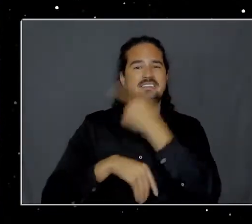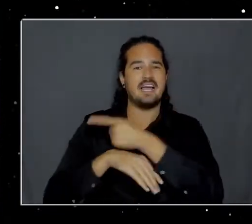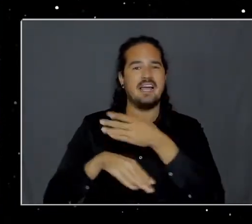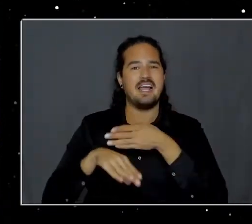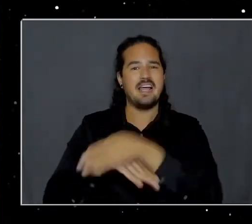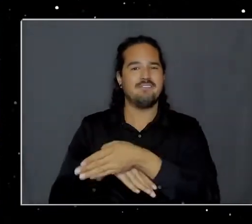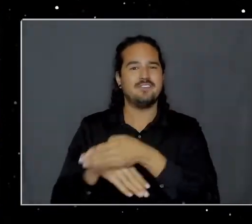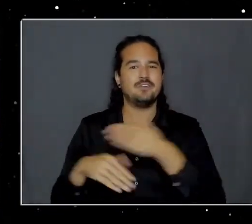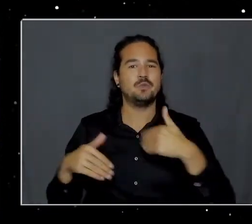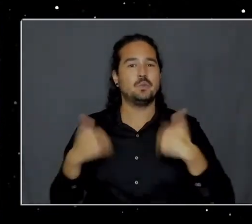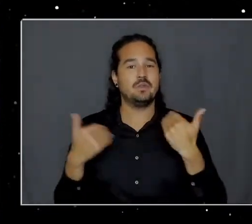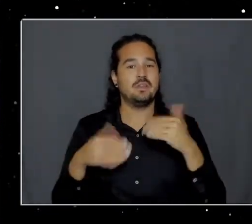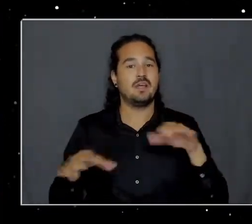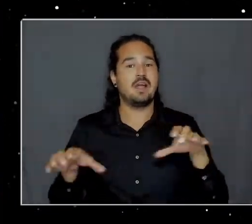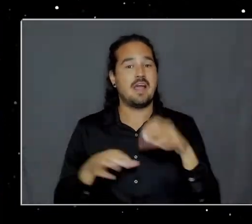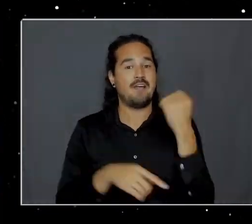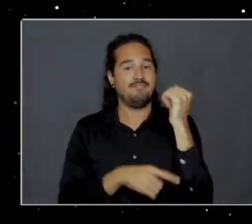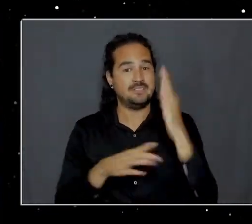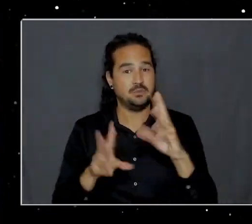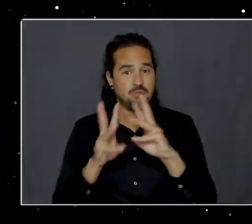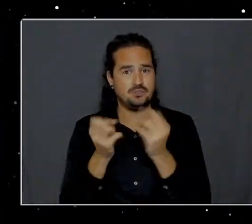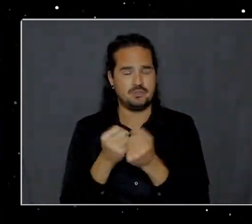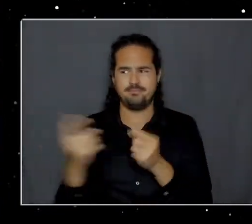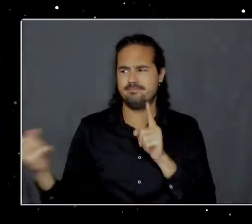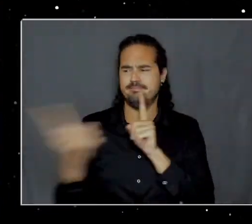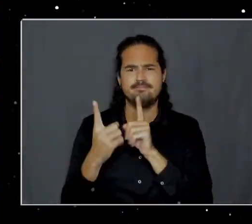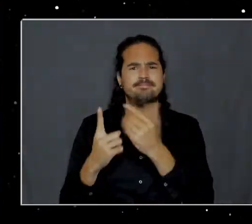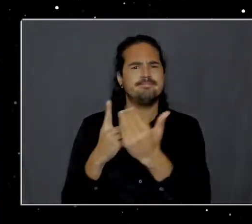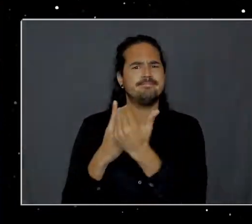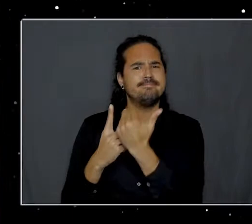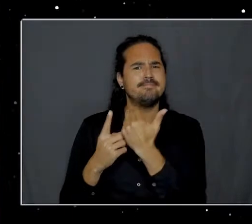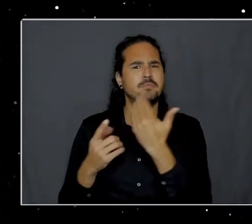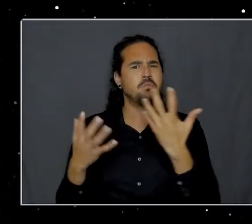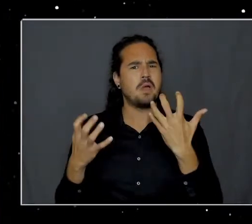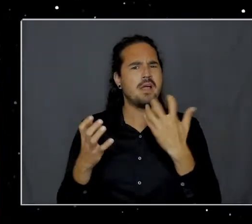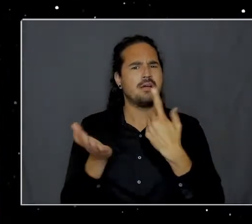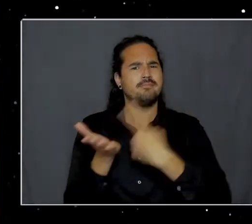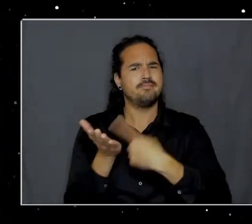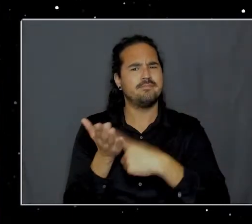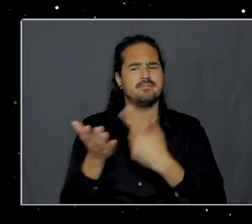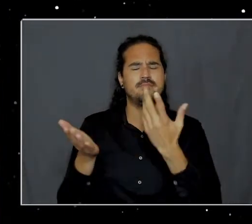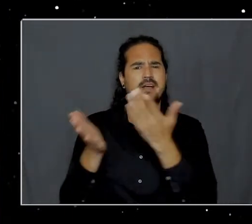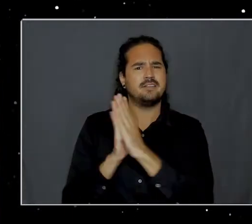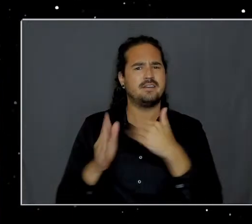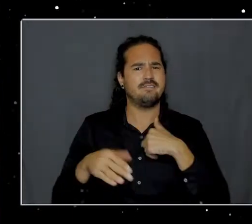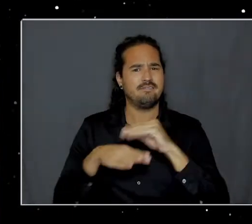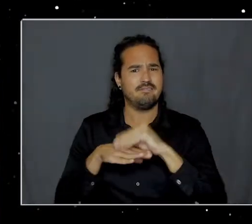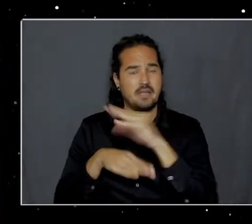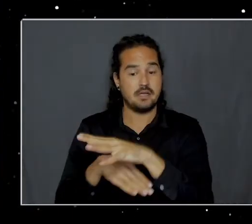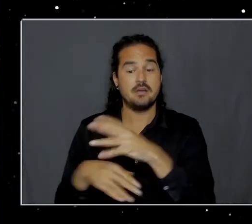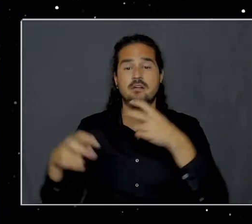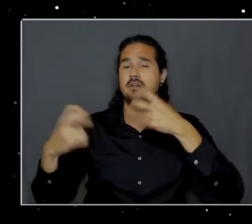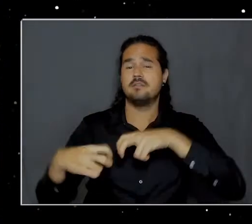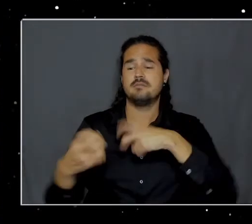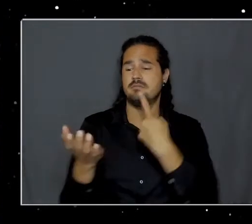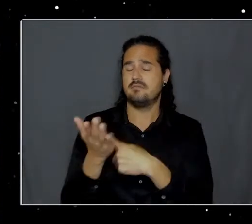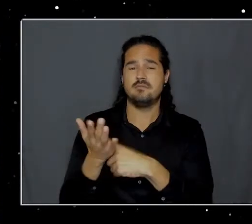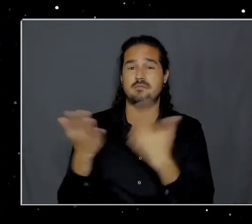HEADS TOGETHER AFTER THE WORKSHOP, SHE HAD SOMETHING SHE WANTED TO ASK ME FOR ADVICE ON. LIZ MOORE: